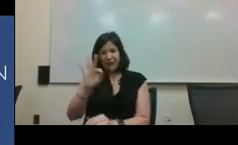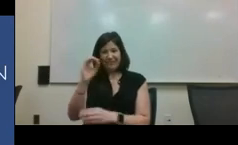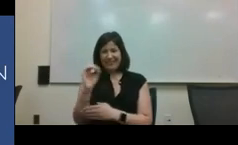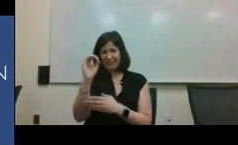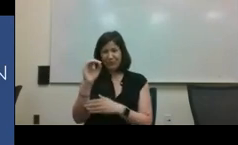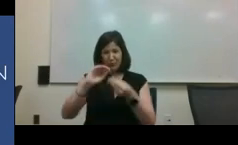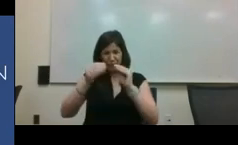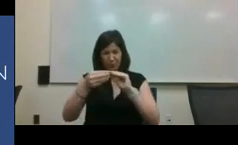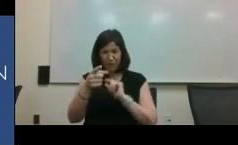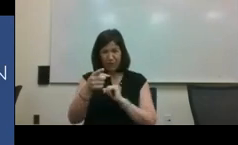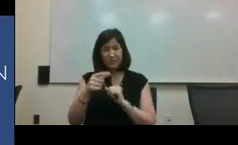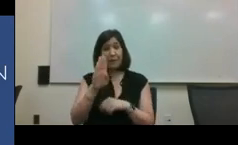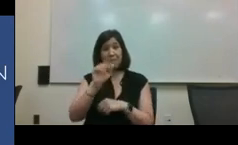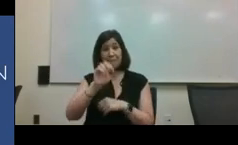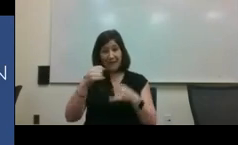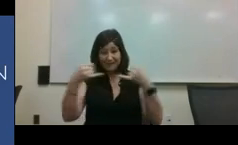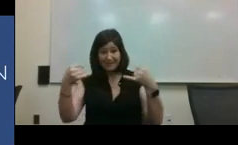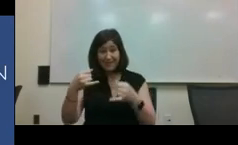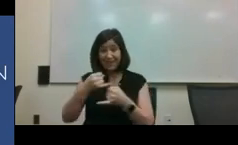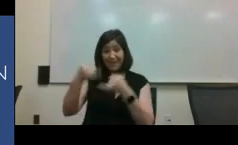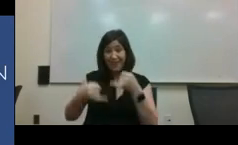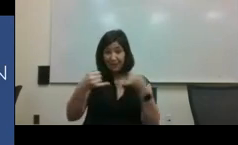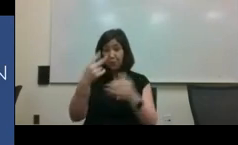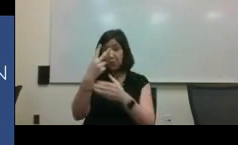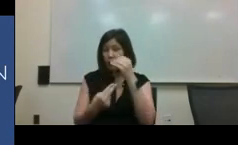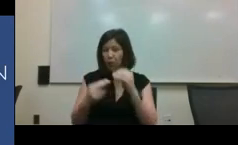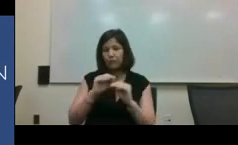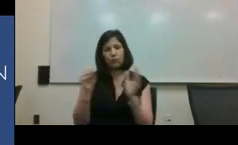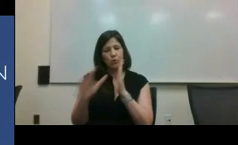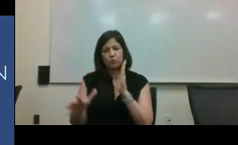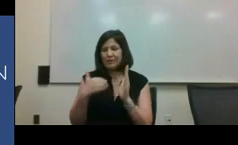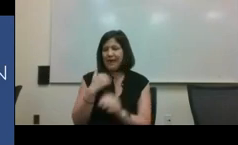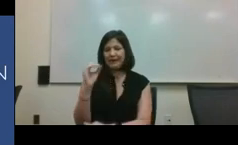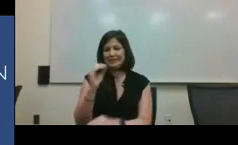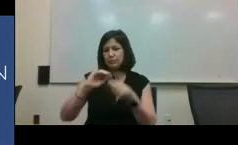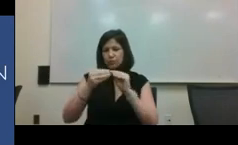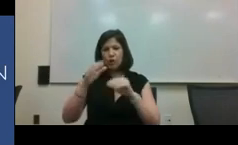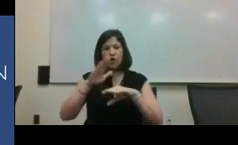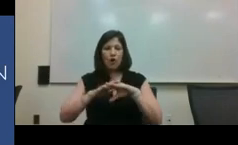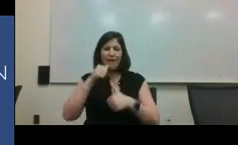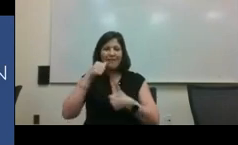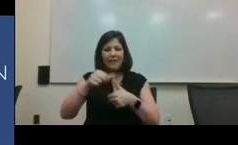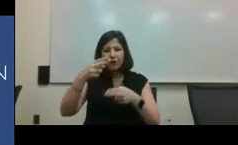So, at baseline an endline, both, no students had a zero score in letter name or syllable identification.